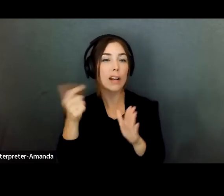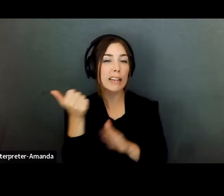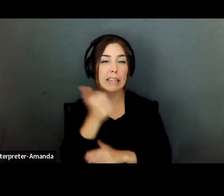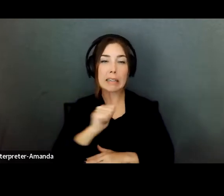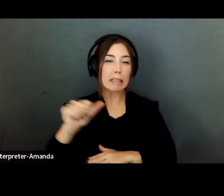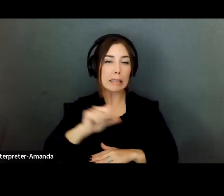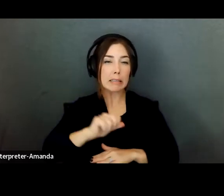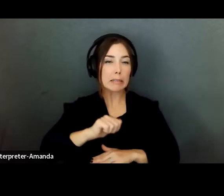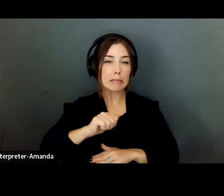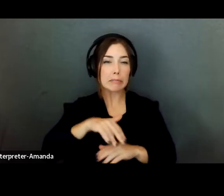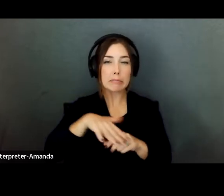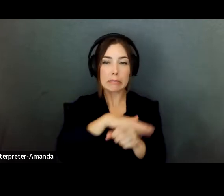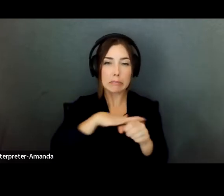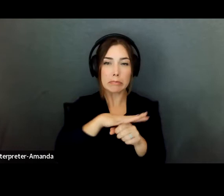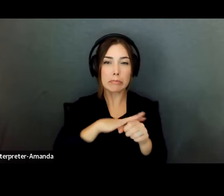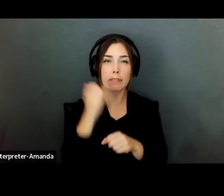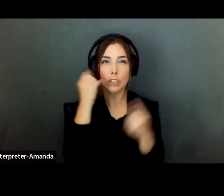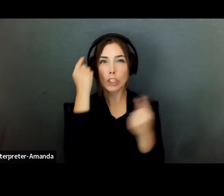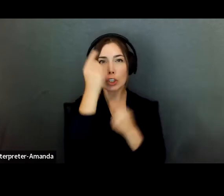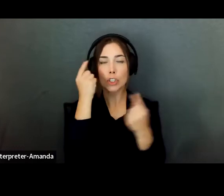considered presumptively eligible.